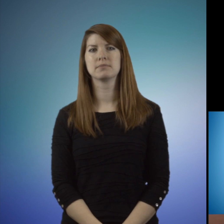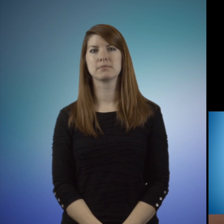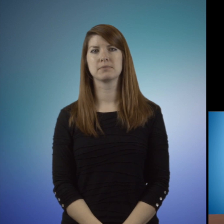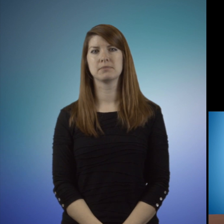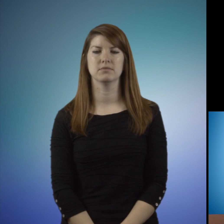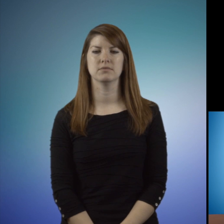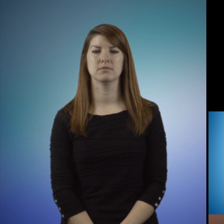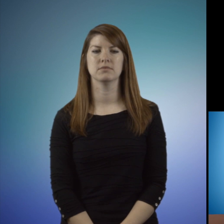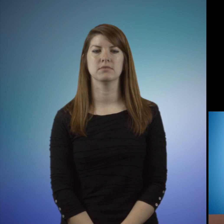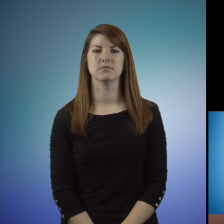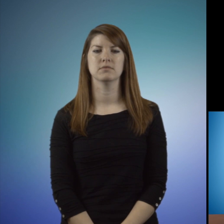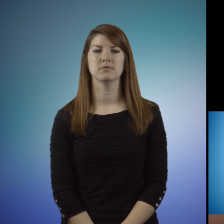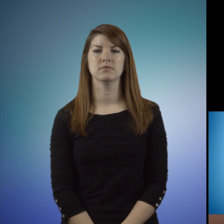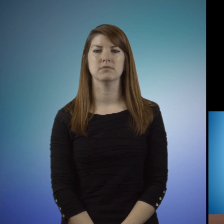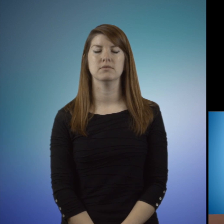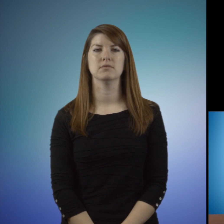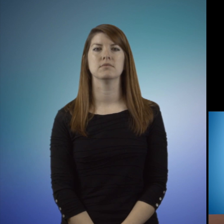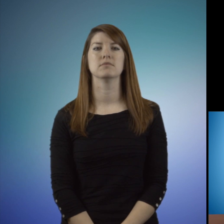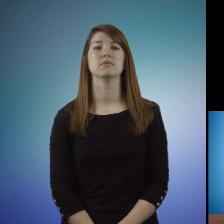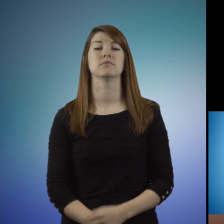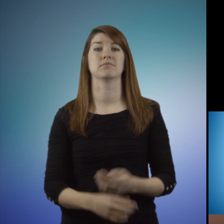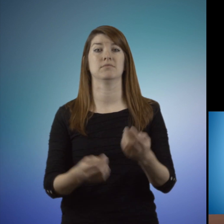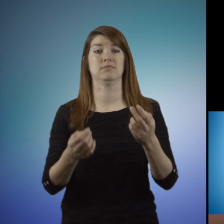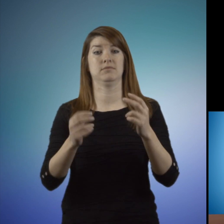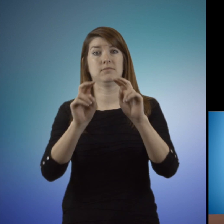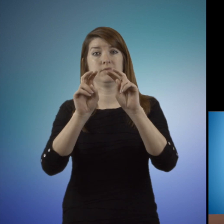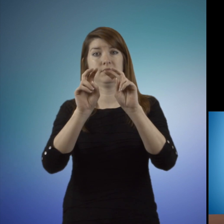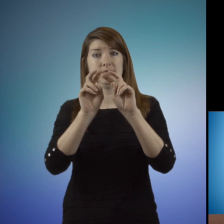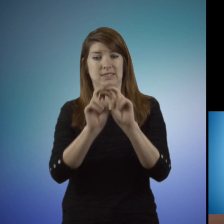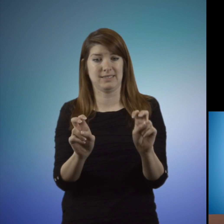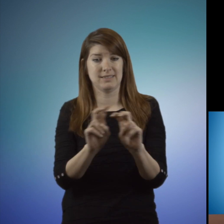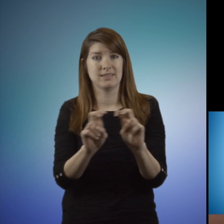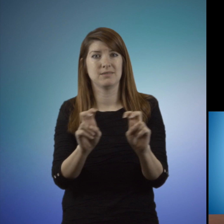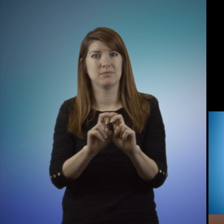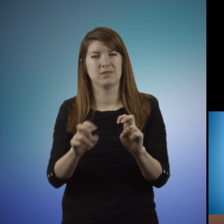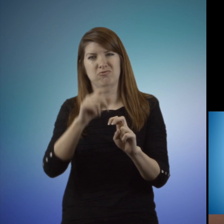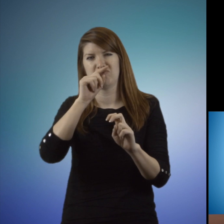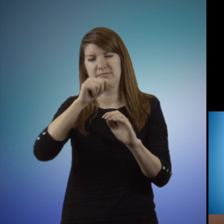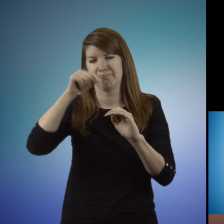Assessment, then, is the in depth assessments that are done that are going